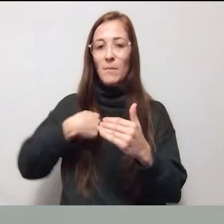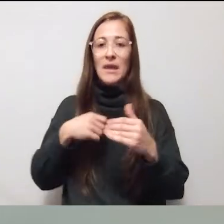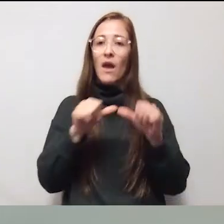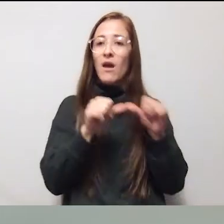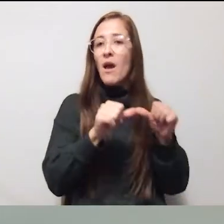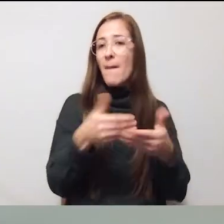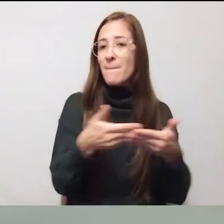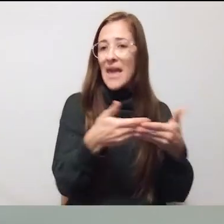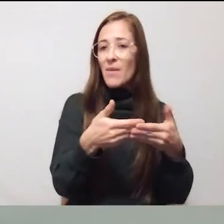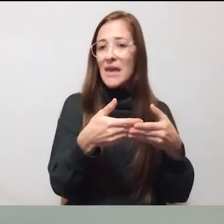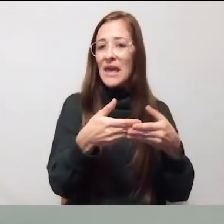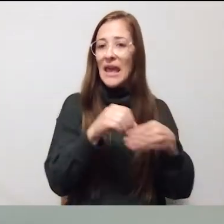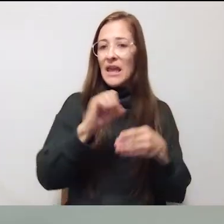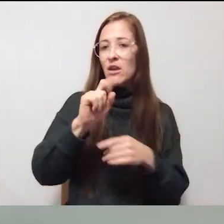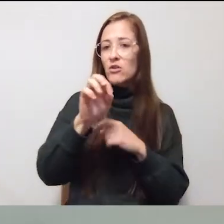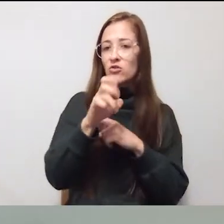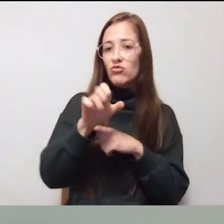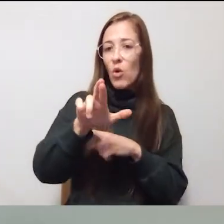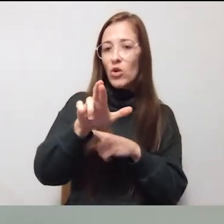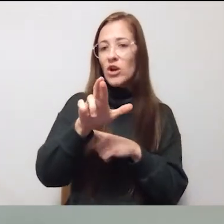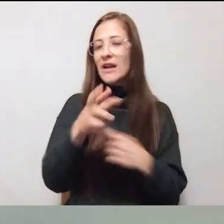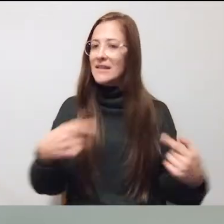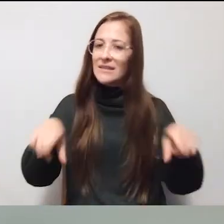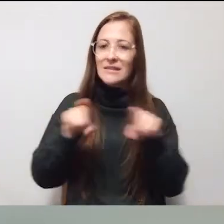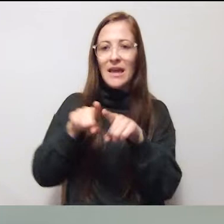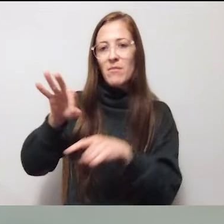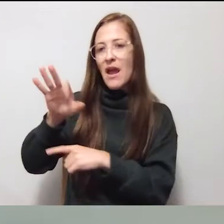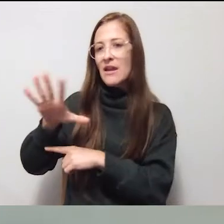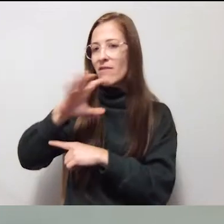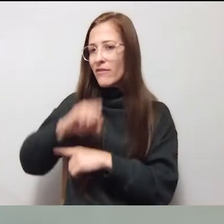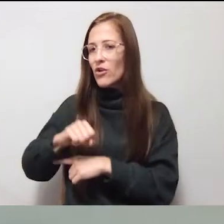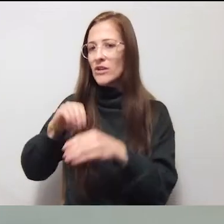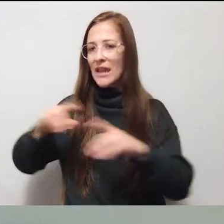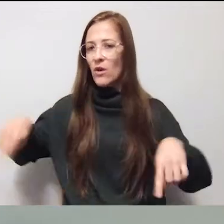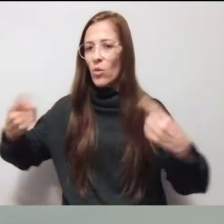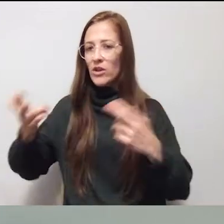in a stroller as it is for me to push a 95-year-old who's utilizing a wheelchair.